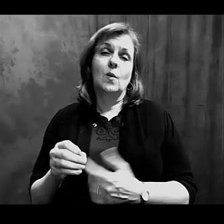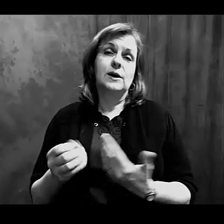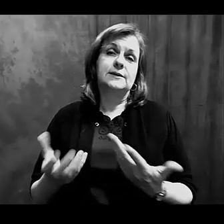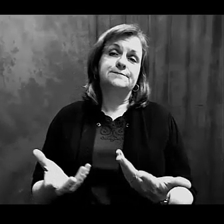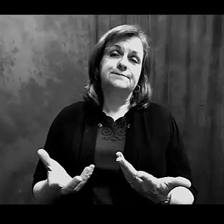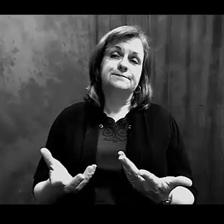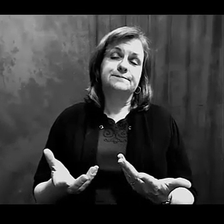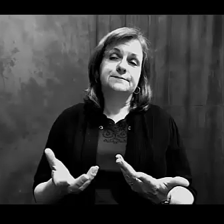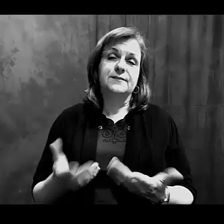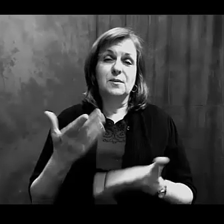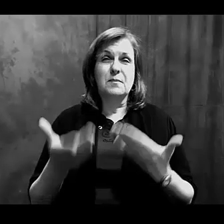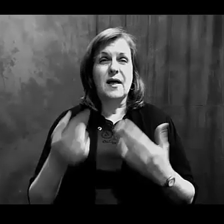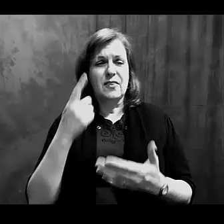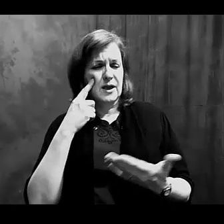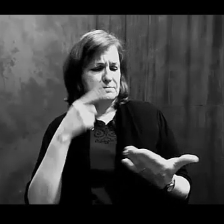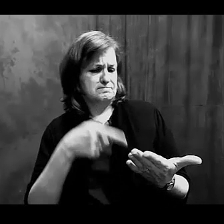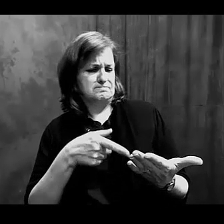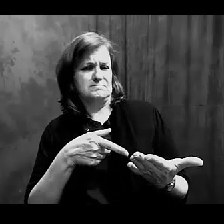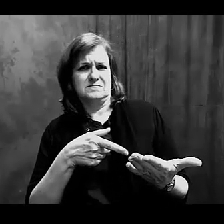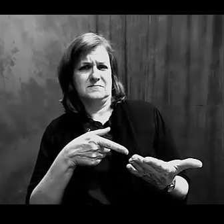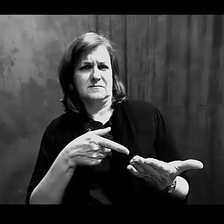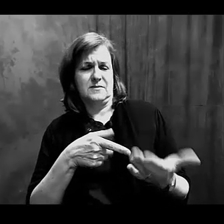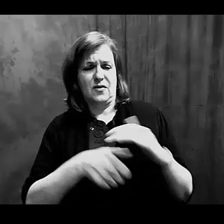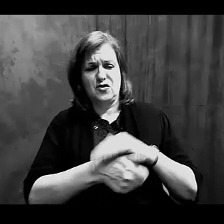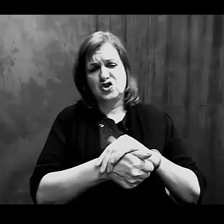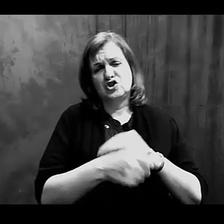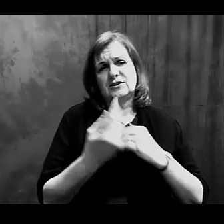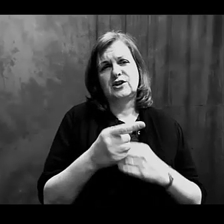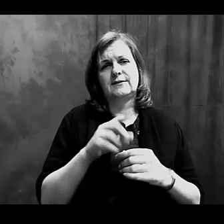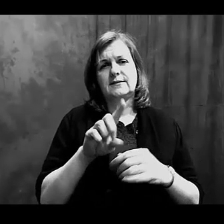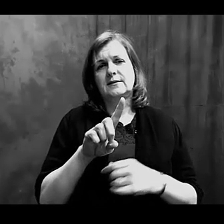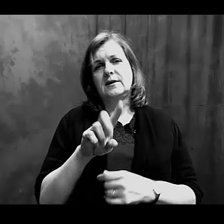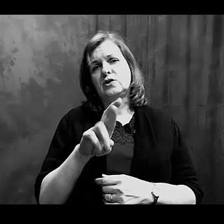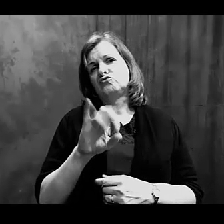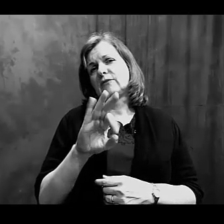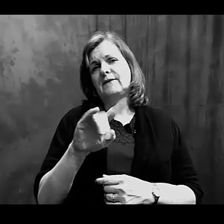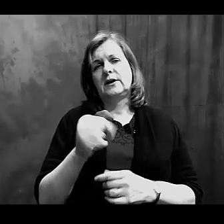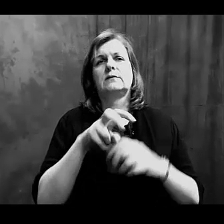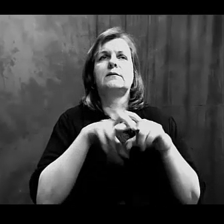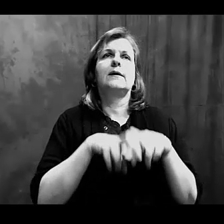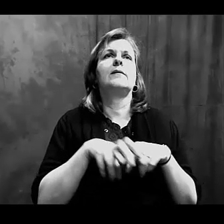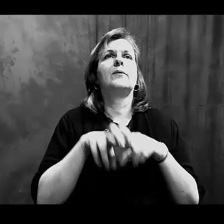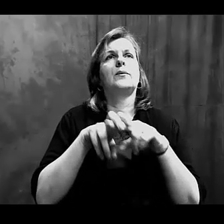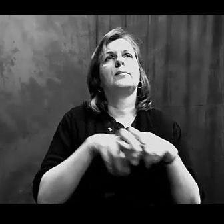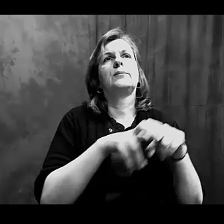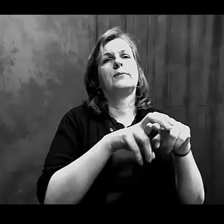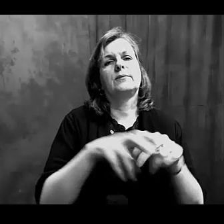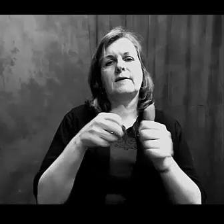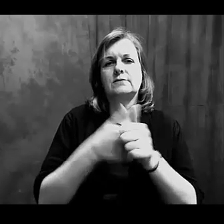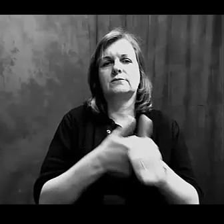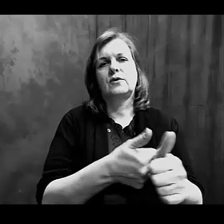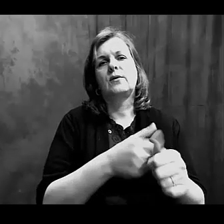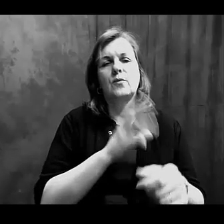by this you might initially say - - Well the turtle is just drifting along well I would argue that